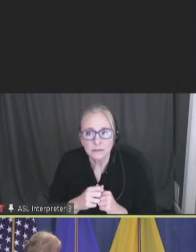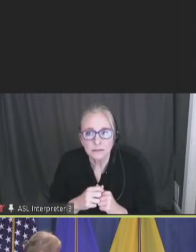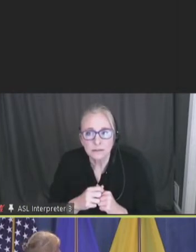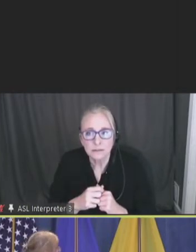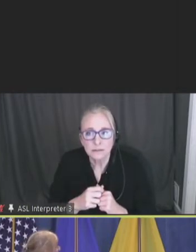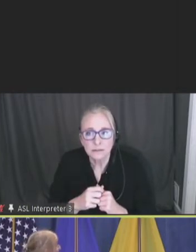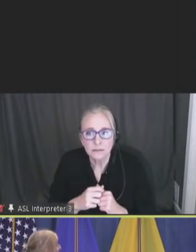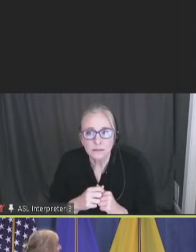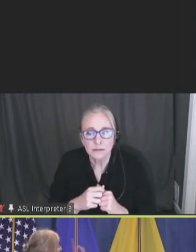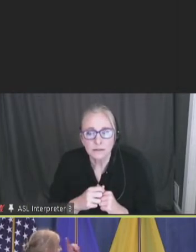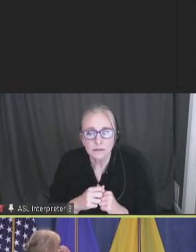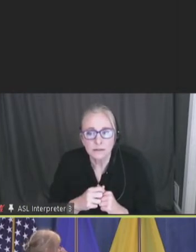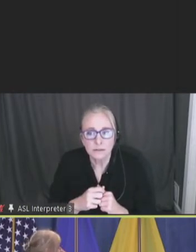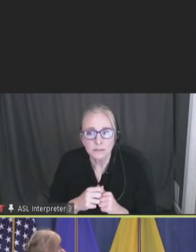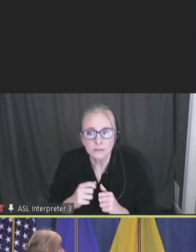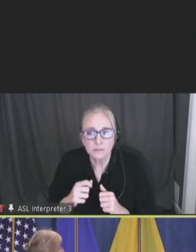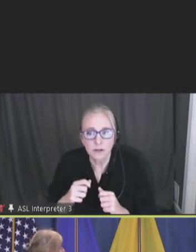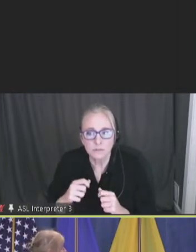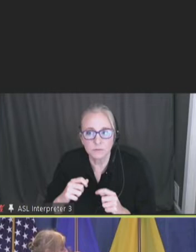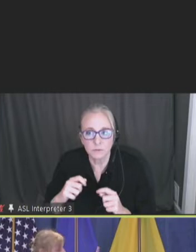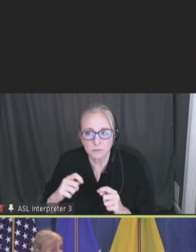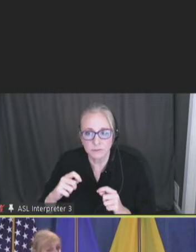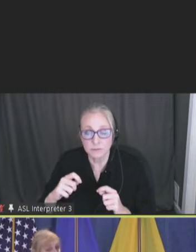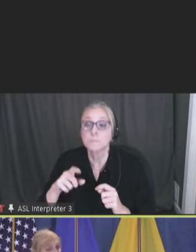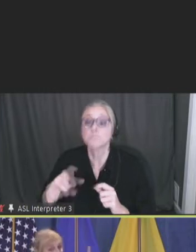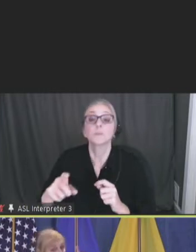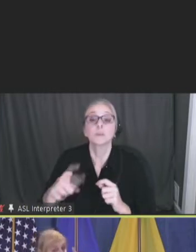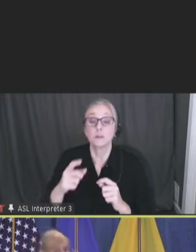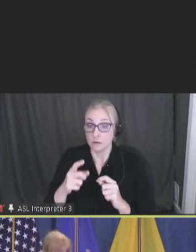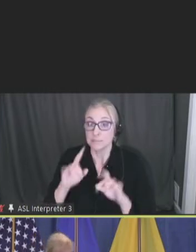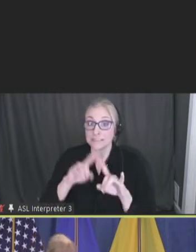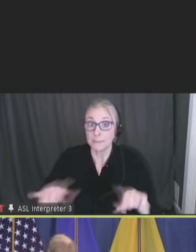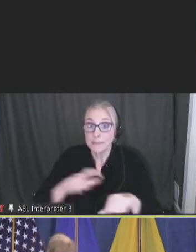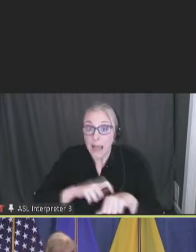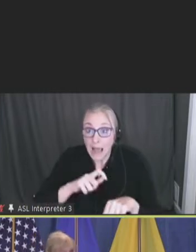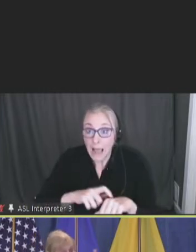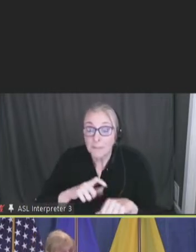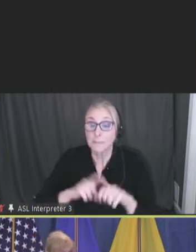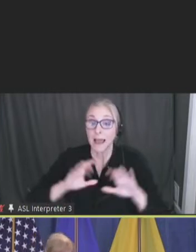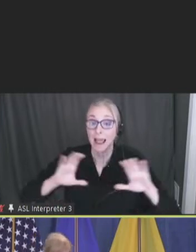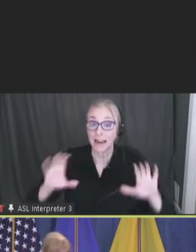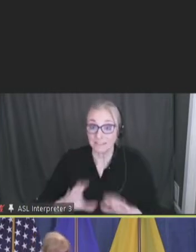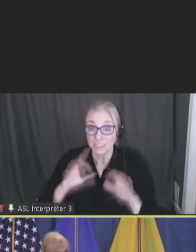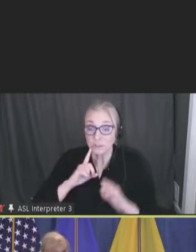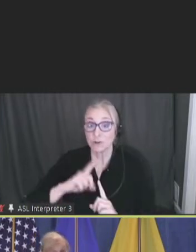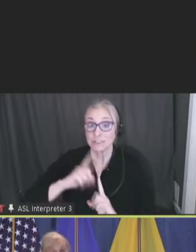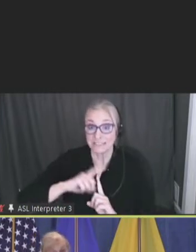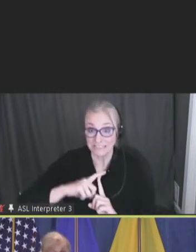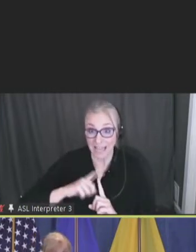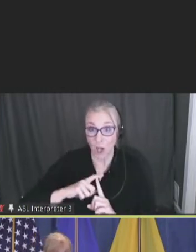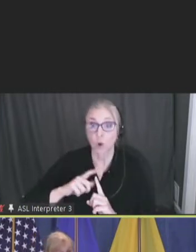So, at the same time, when there's activation to the T cell receptor and costimulators,